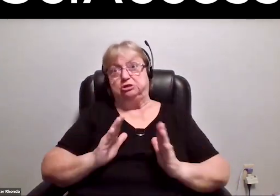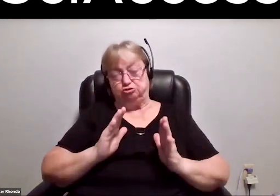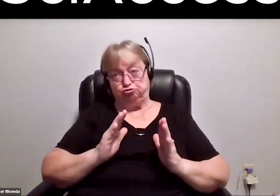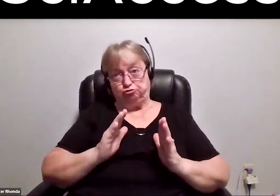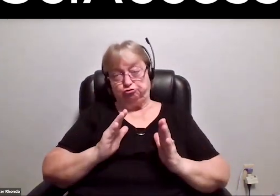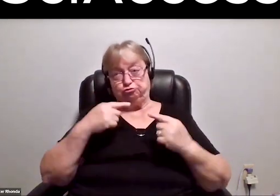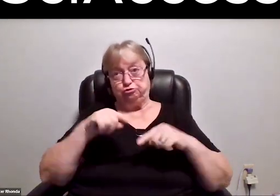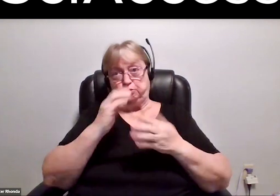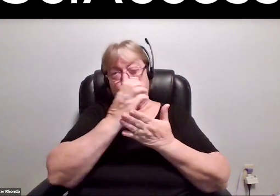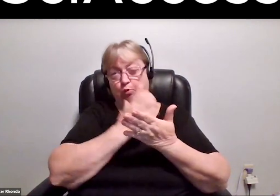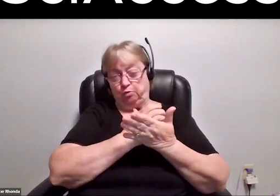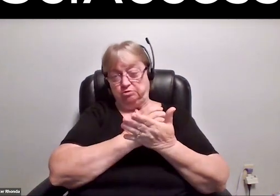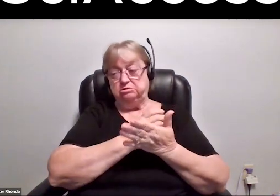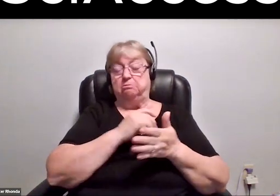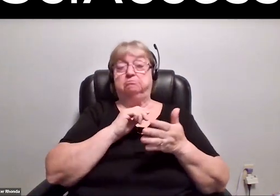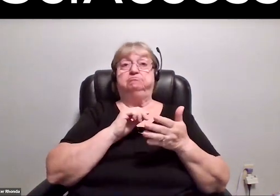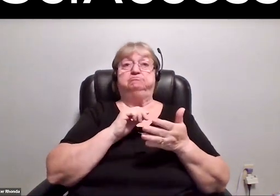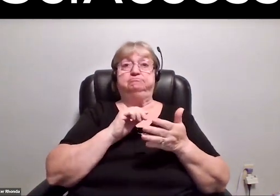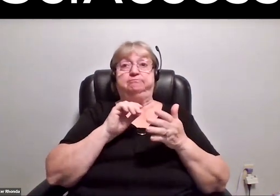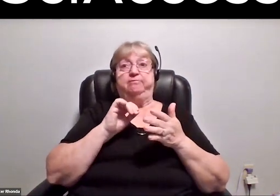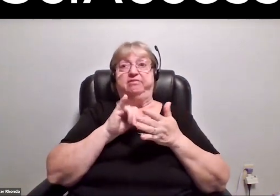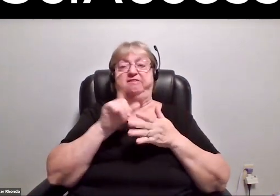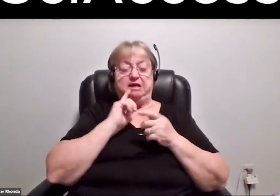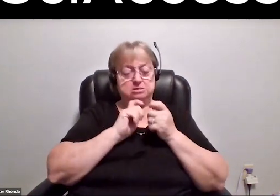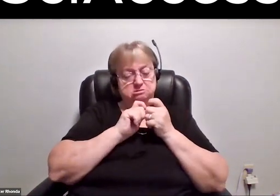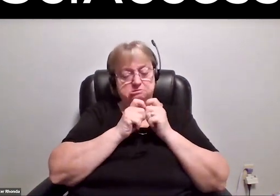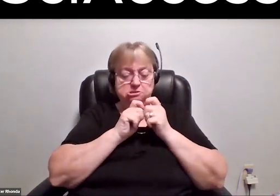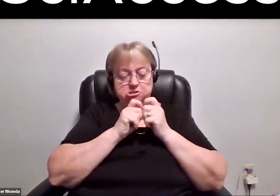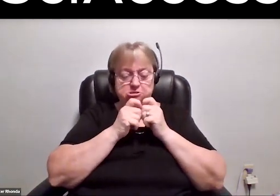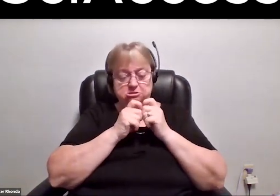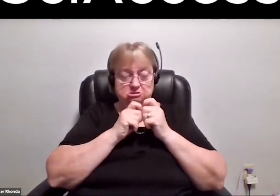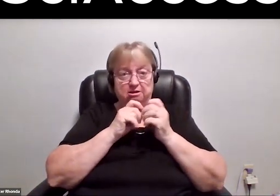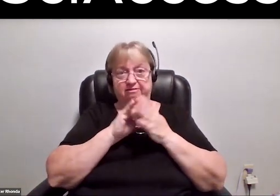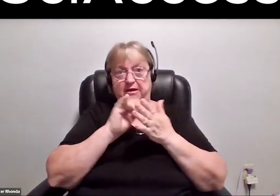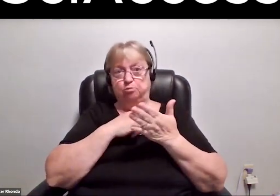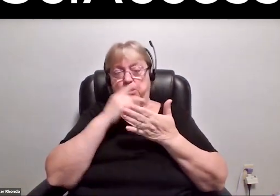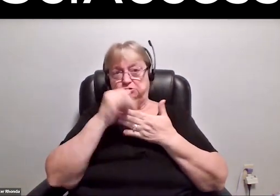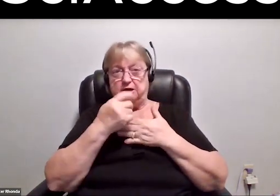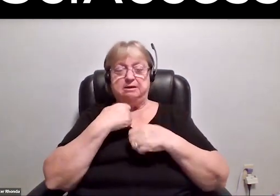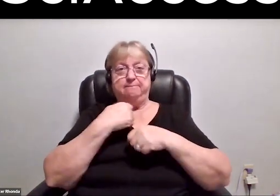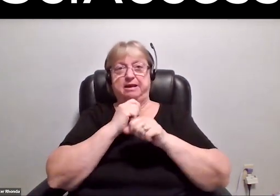This is a way to refine the project and to make it fully functional